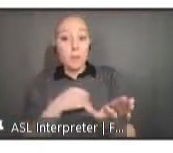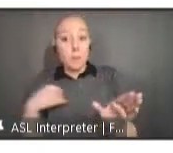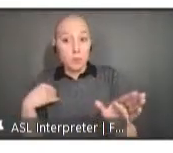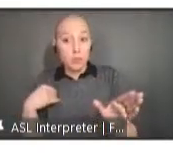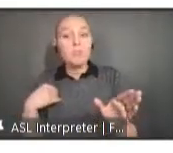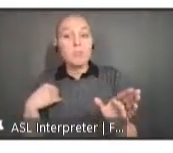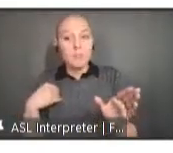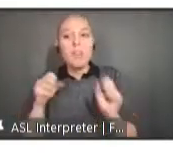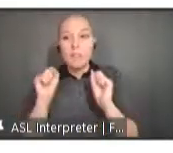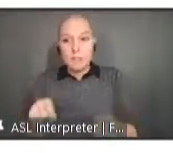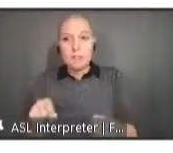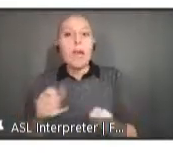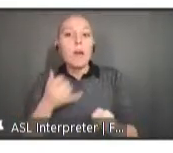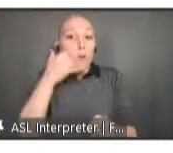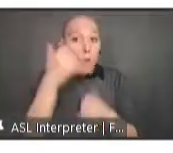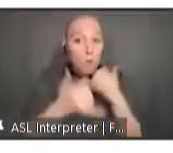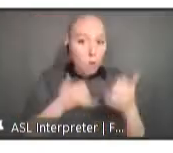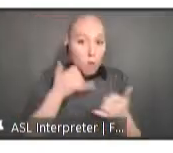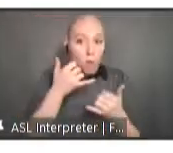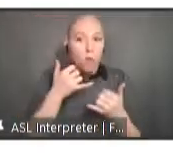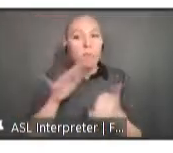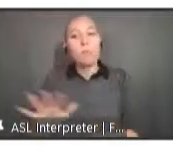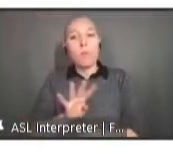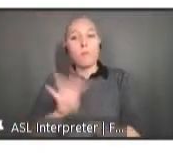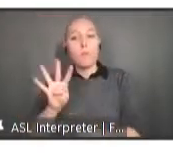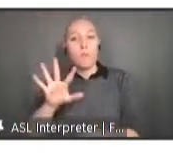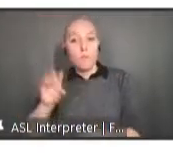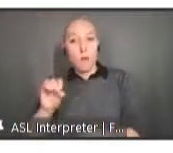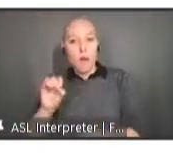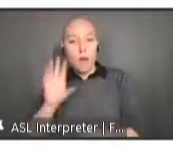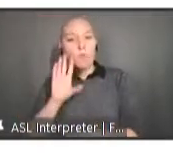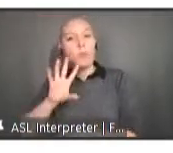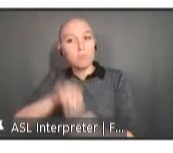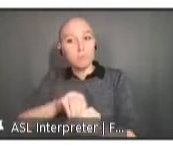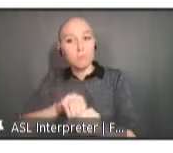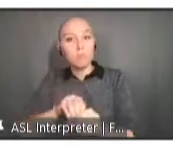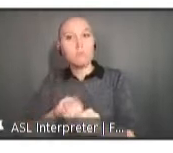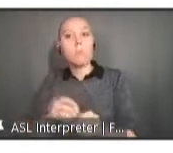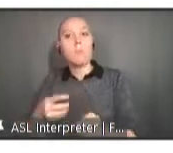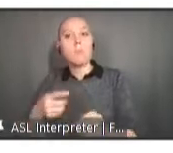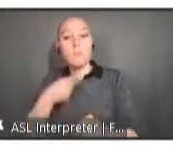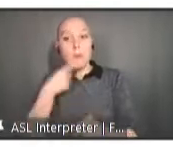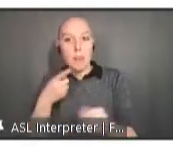today at about 4:45 p.m. Public comments are not a question and answer session.